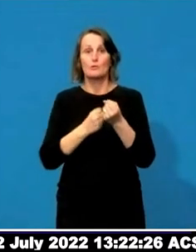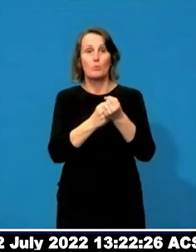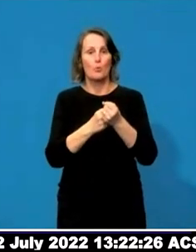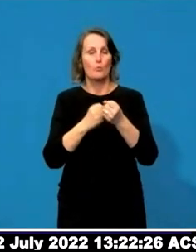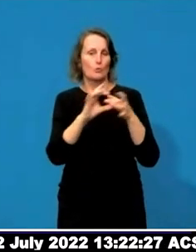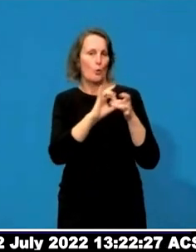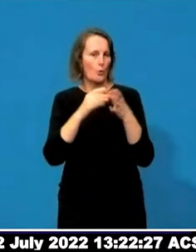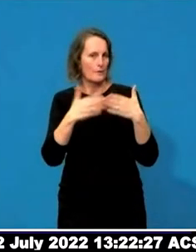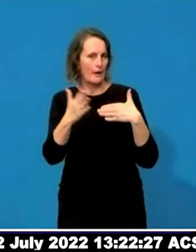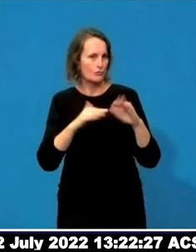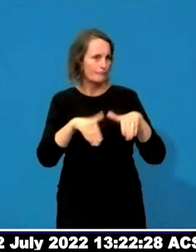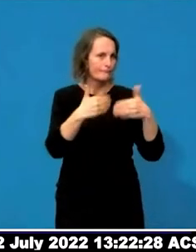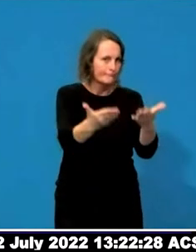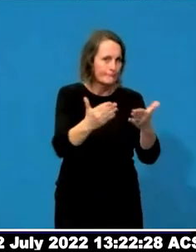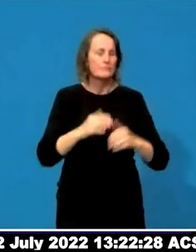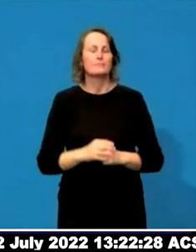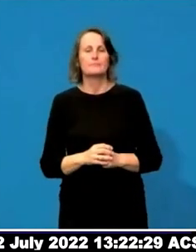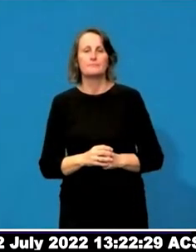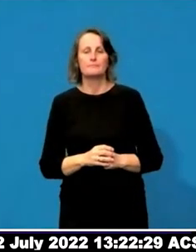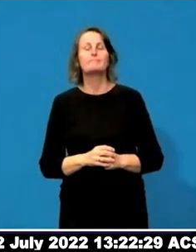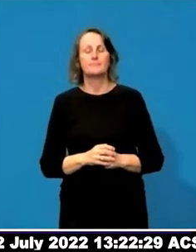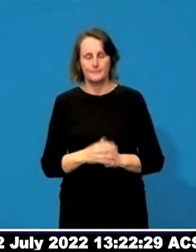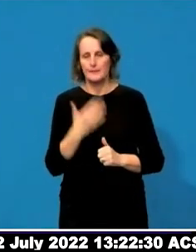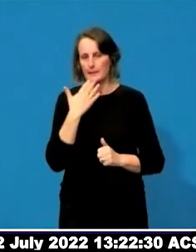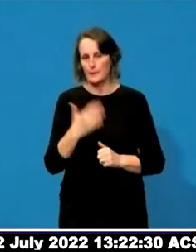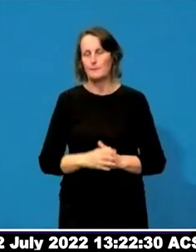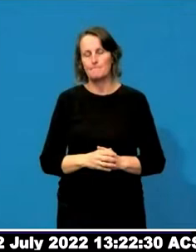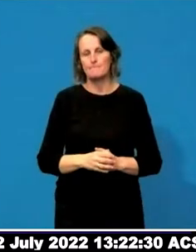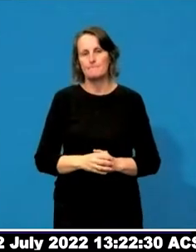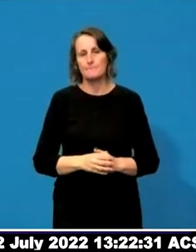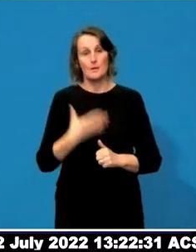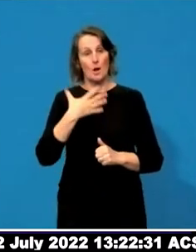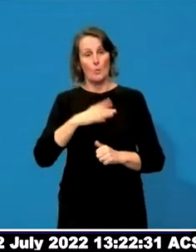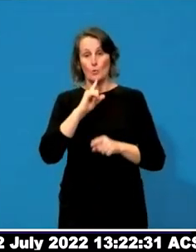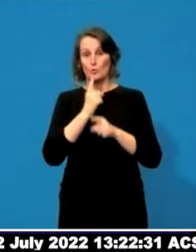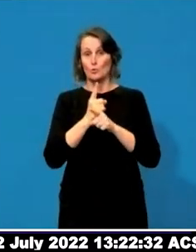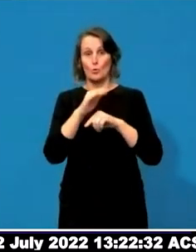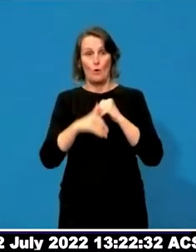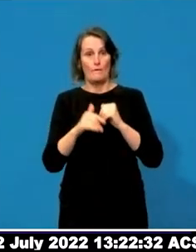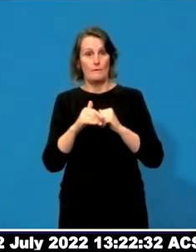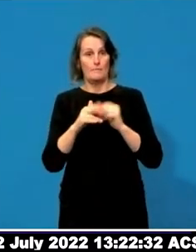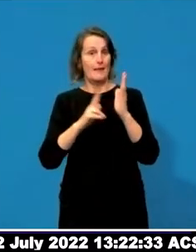Now, I wanted to start firstly in relation to house shortages and poverty.